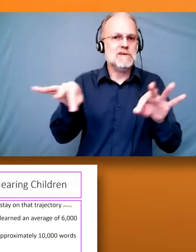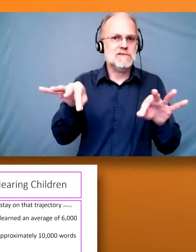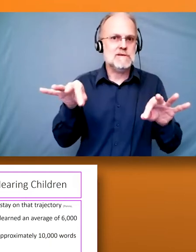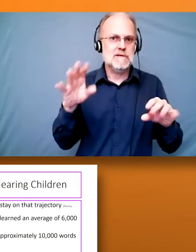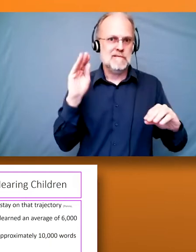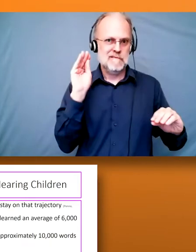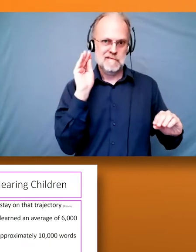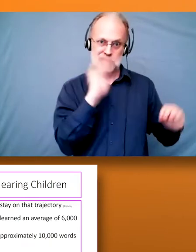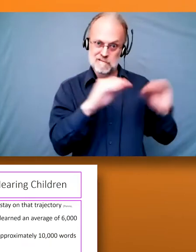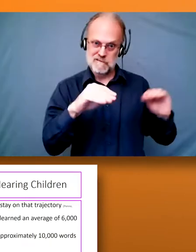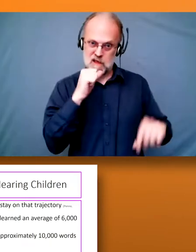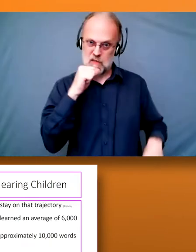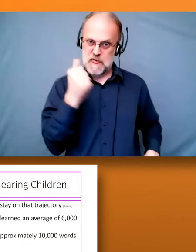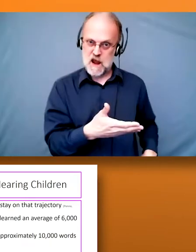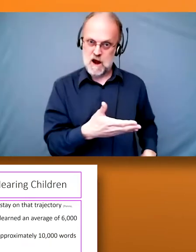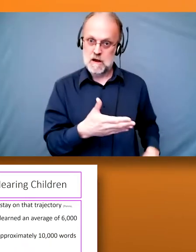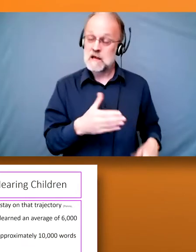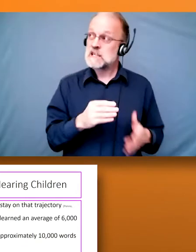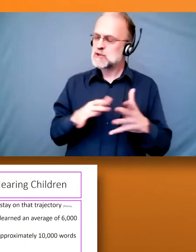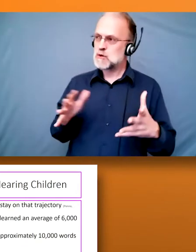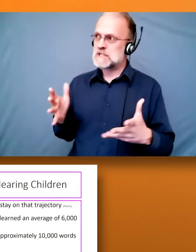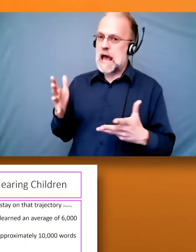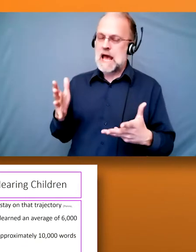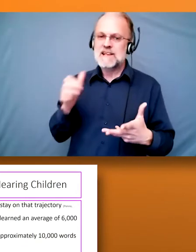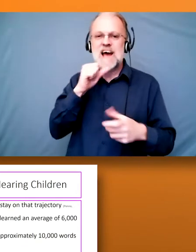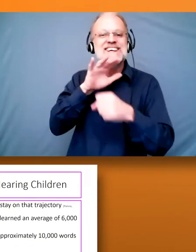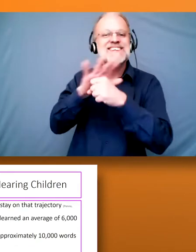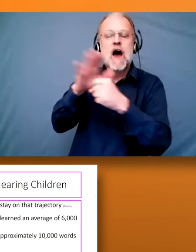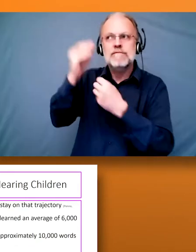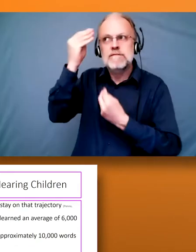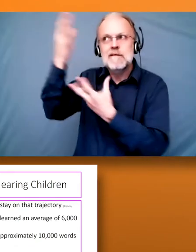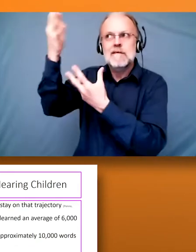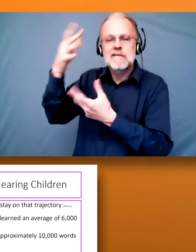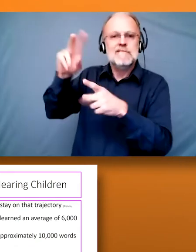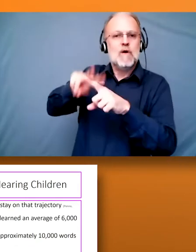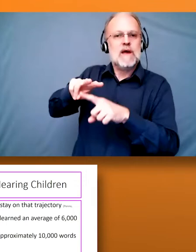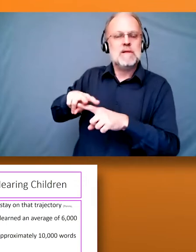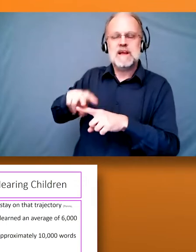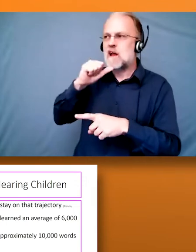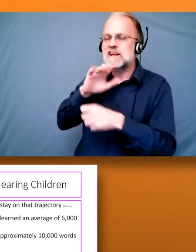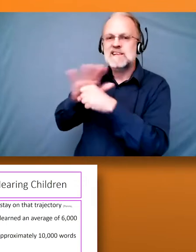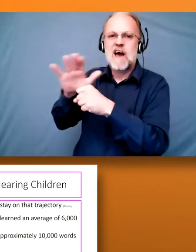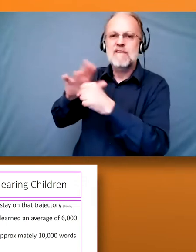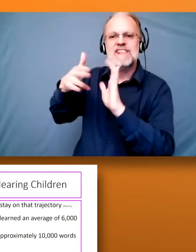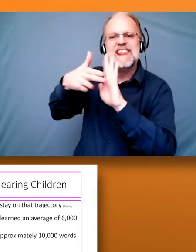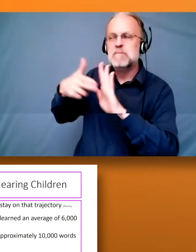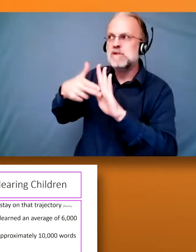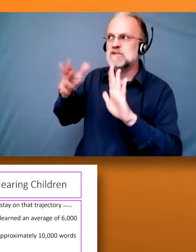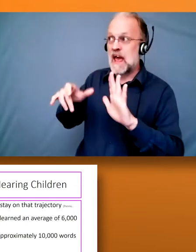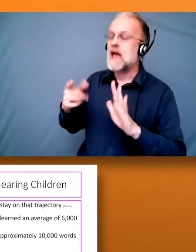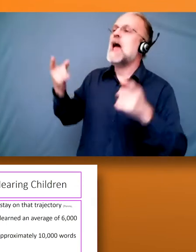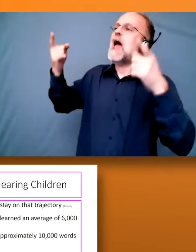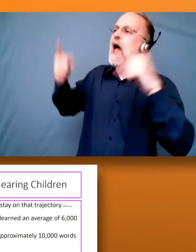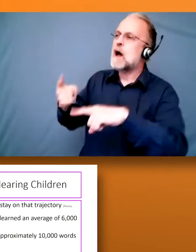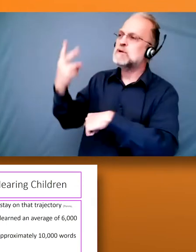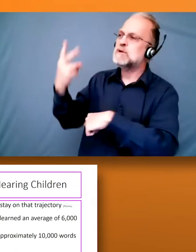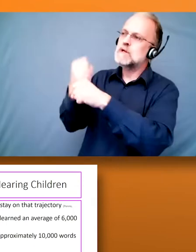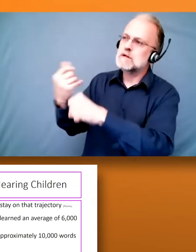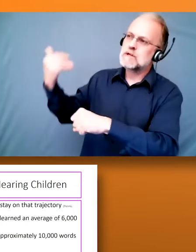that doesn't make a lot of sense sometimes because our students may not give us enough information or not enough labels,